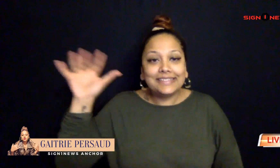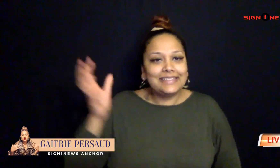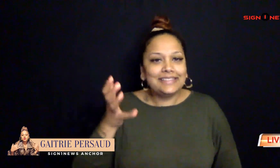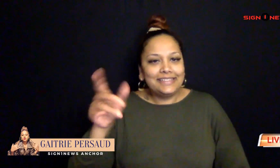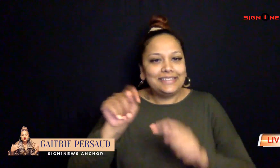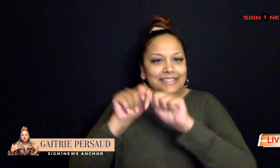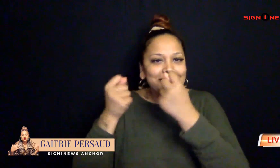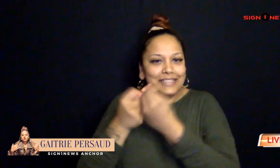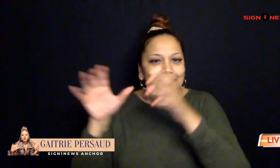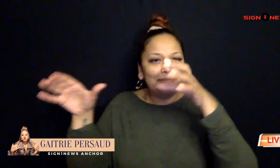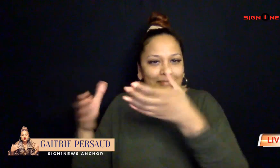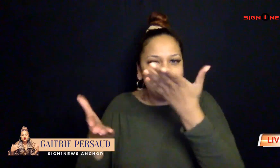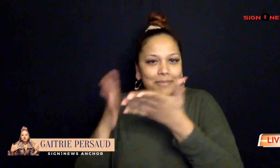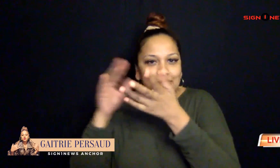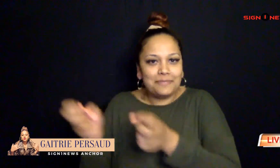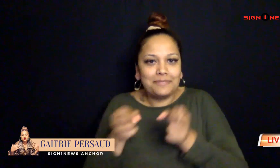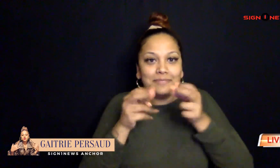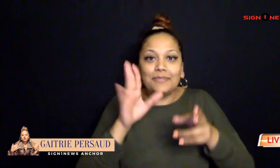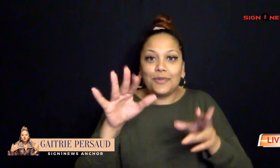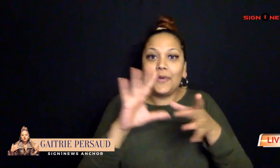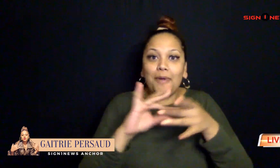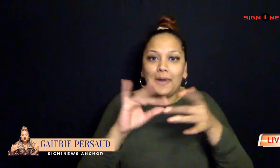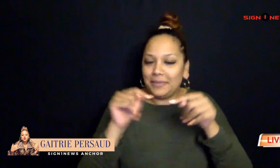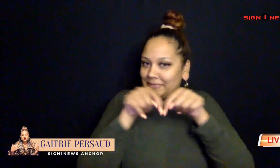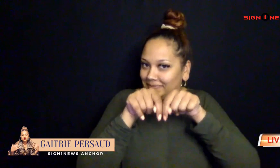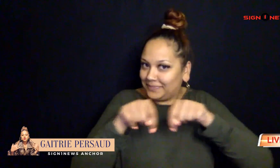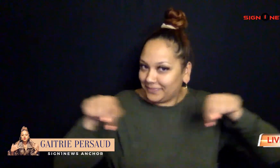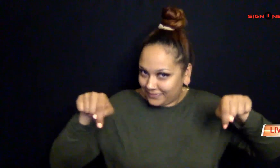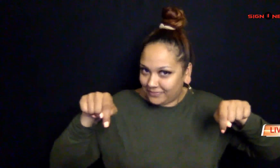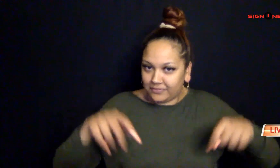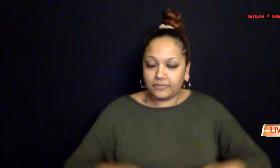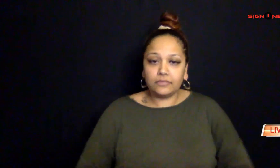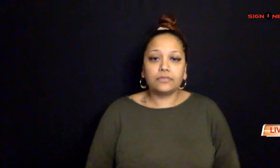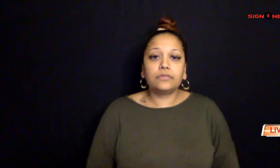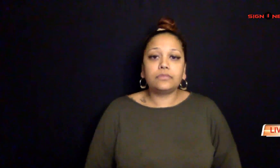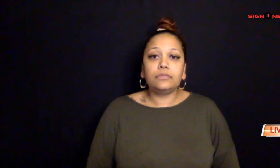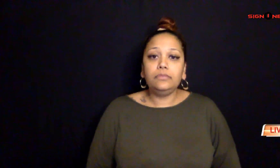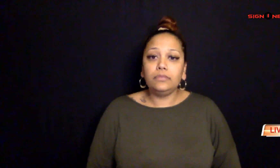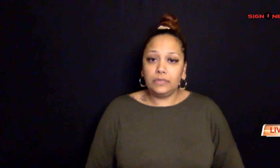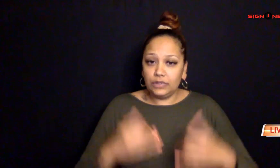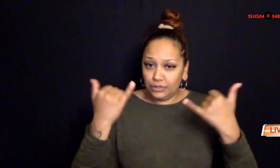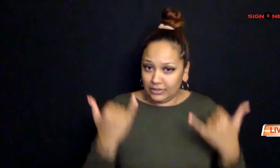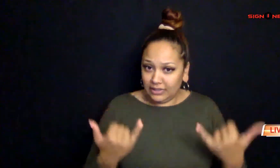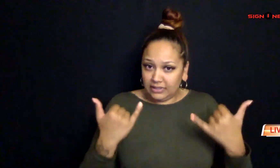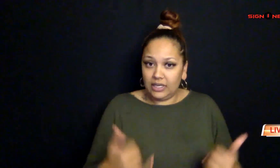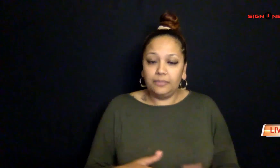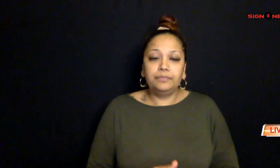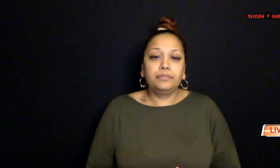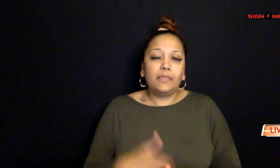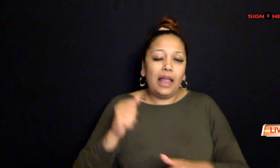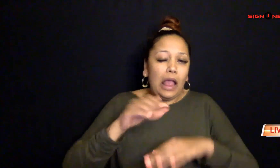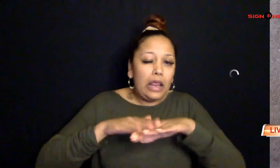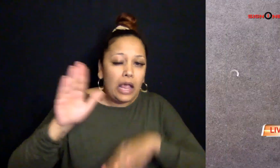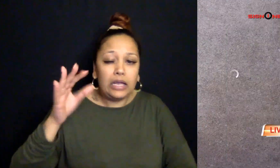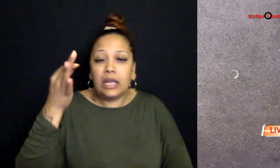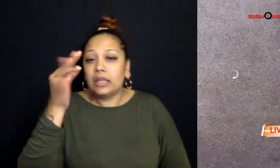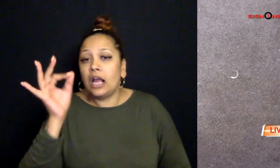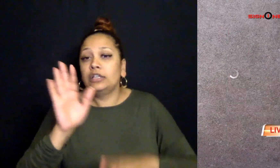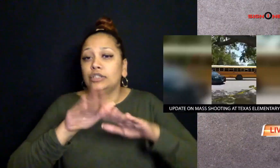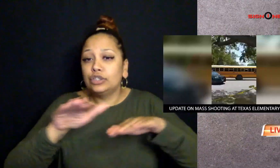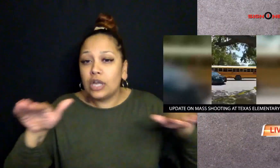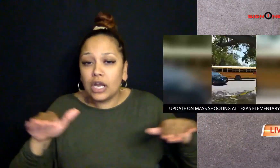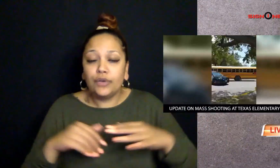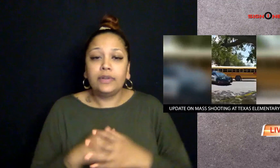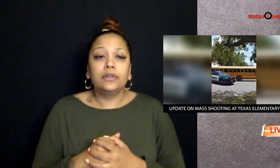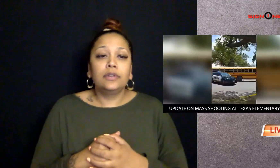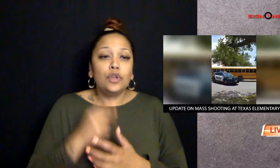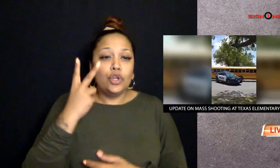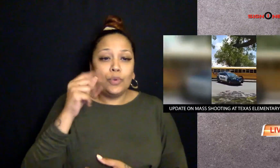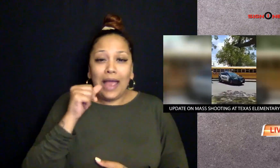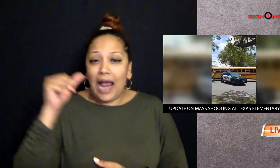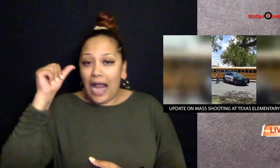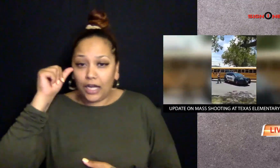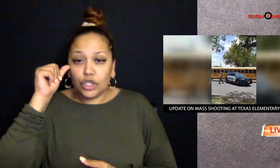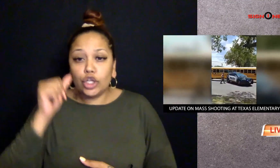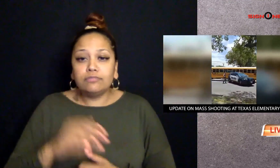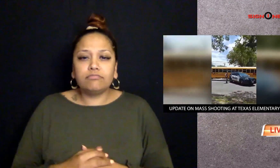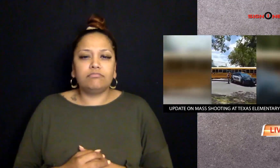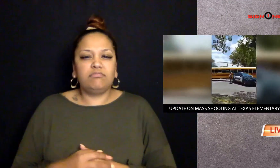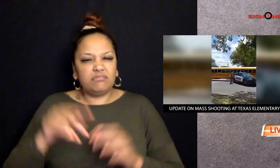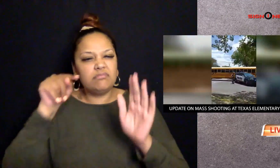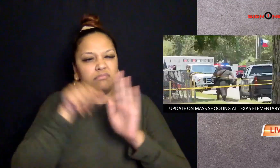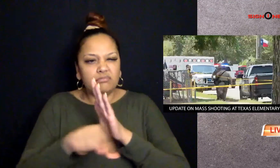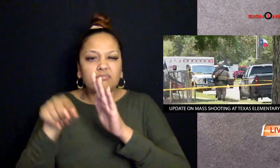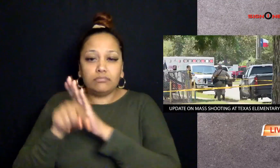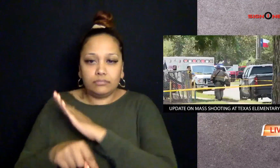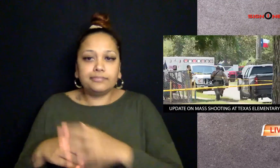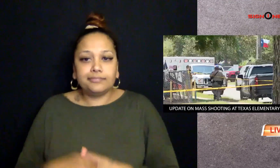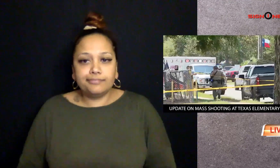we may add it at the bottom of the screen here's what's happening today at least 19